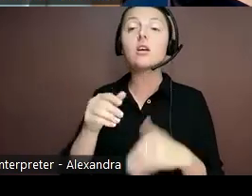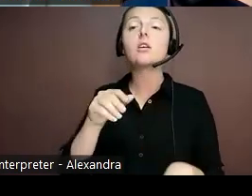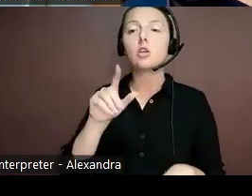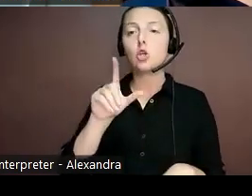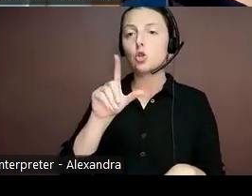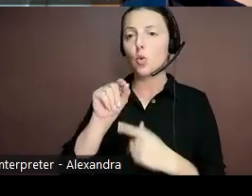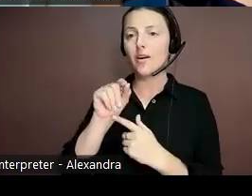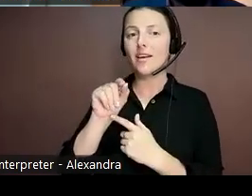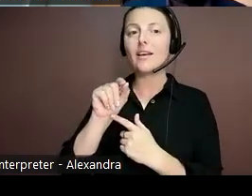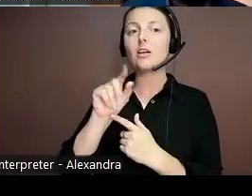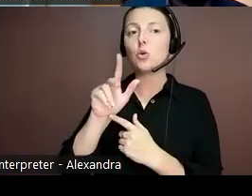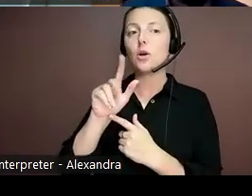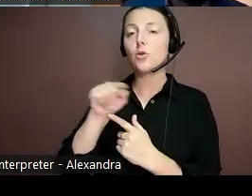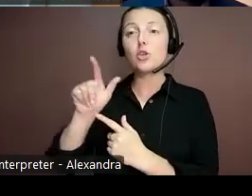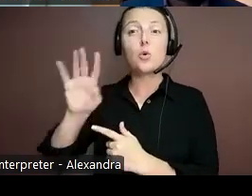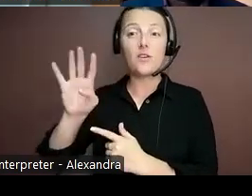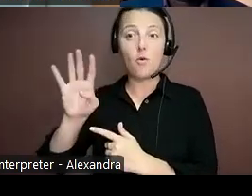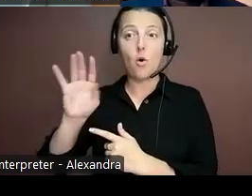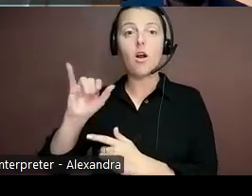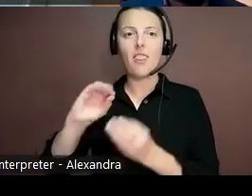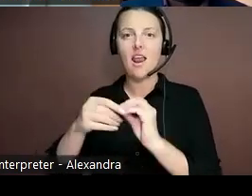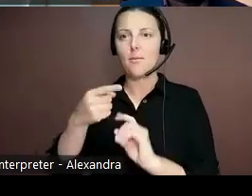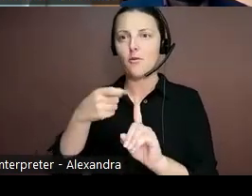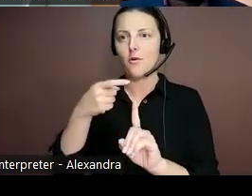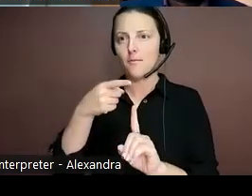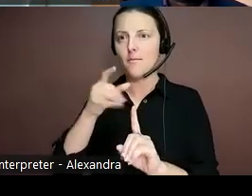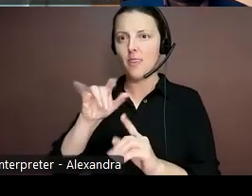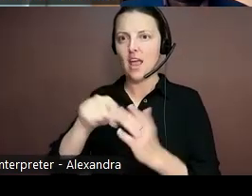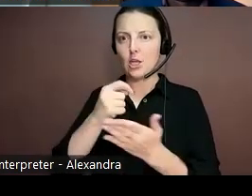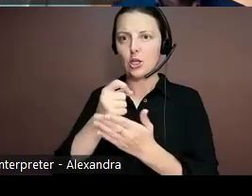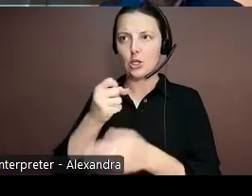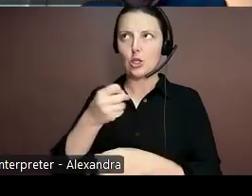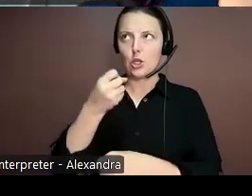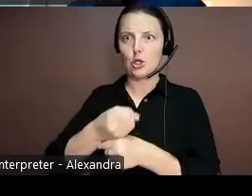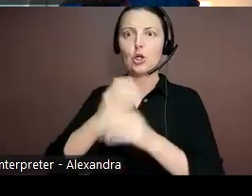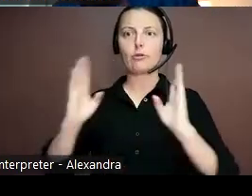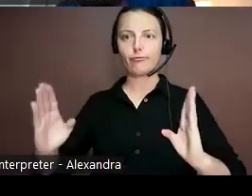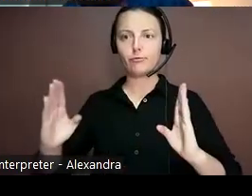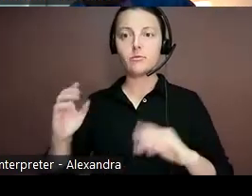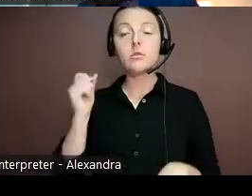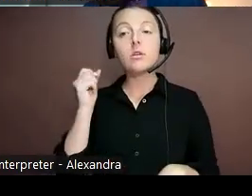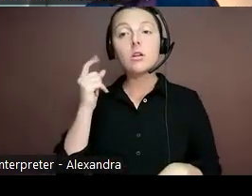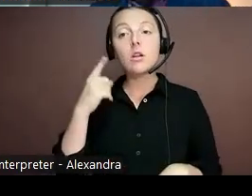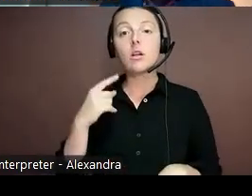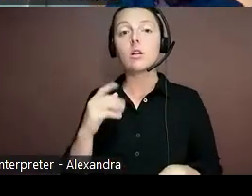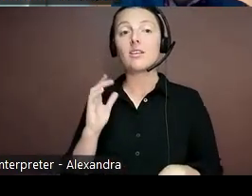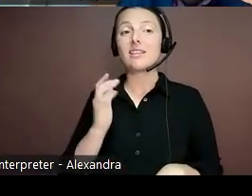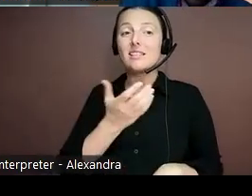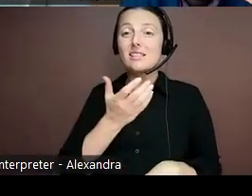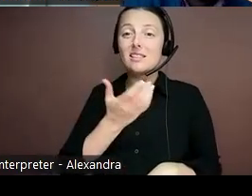that number is. Um it's um you know like some of our patients uh you know a few of the patients